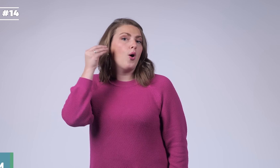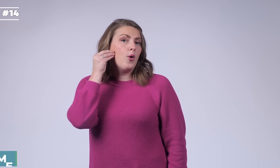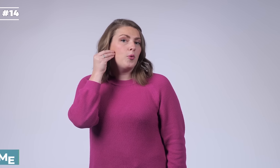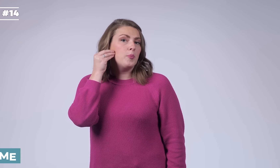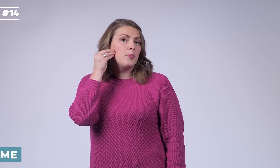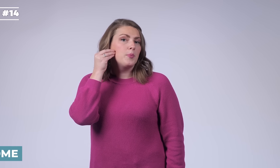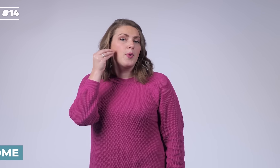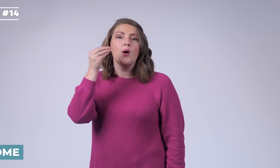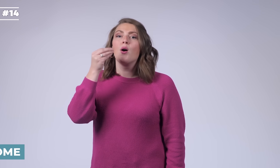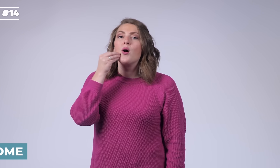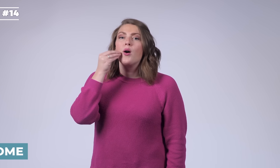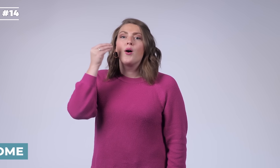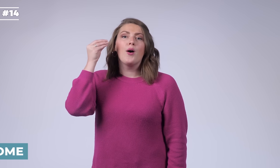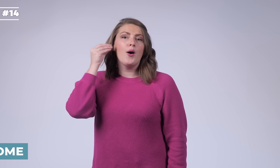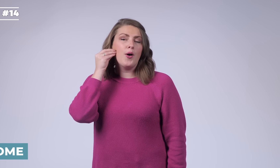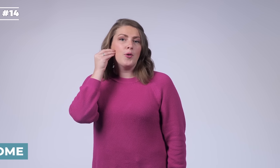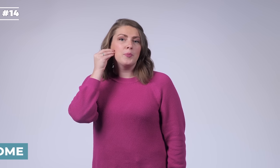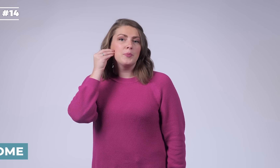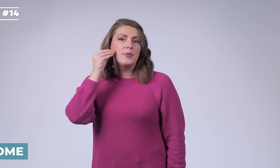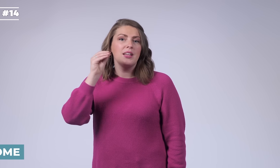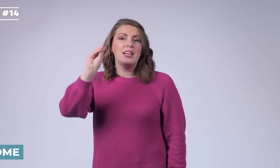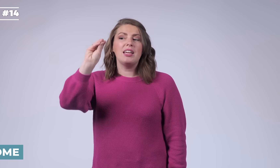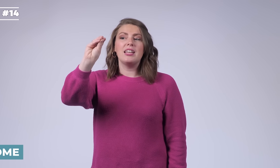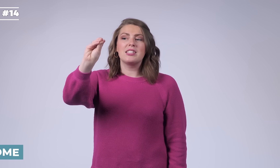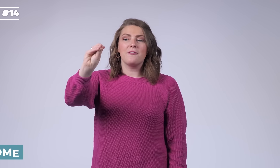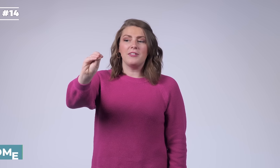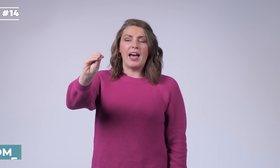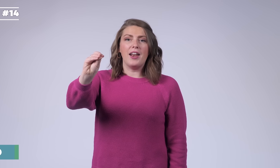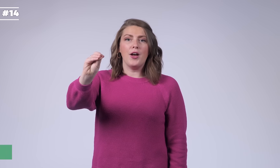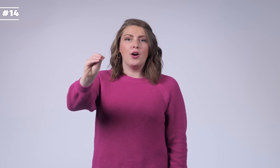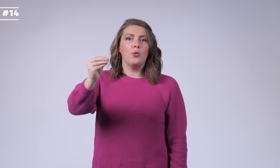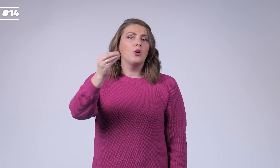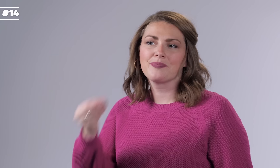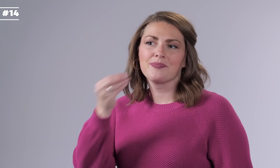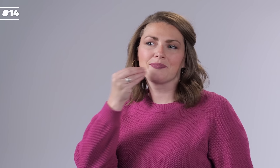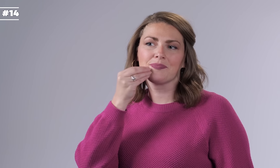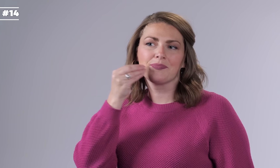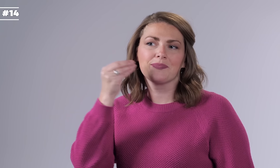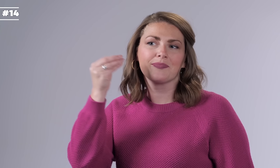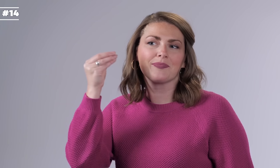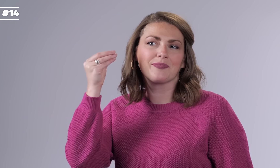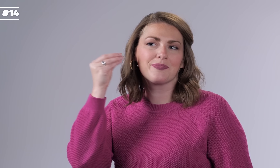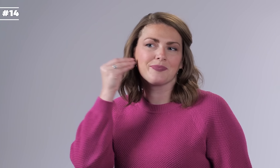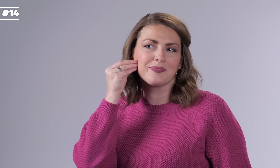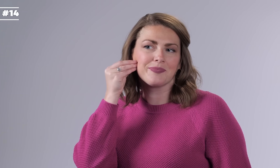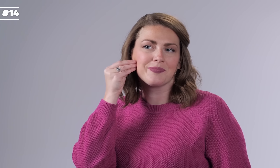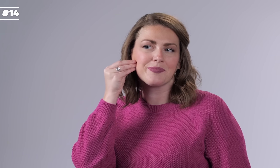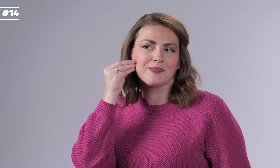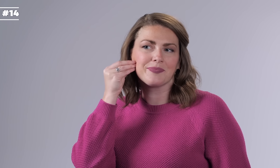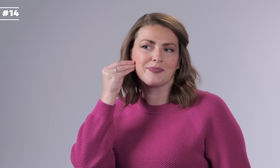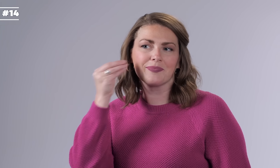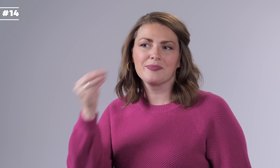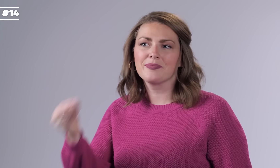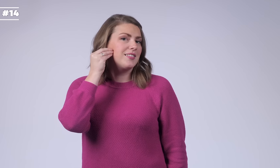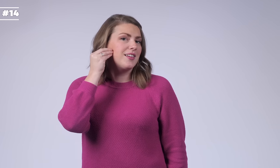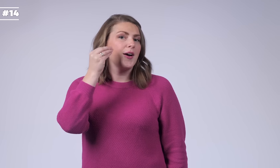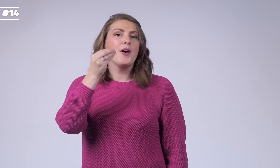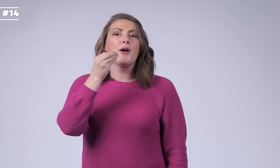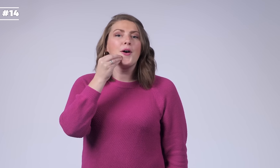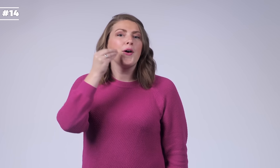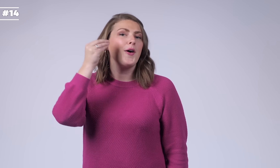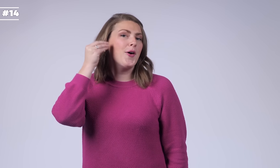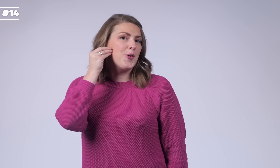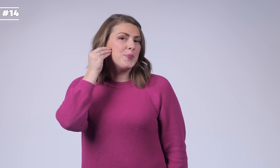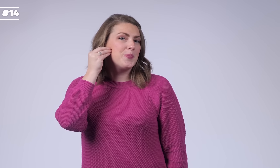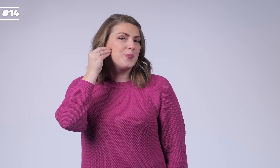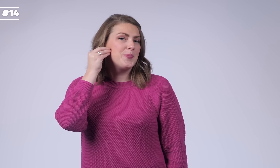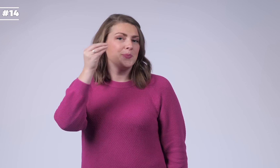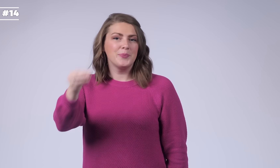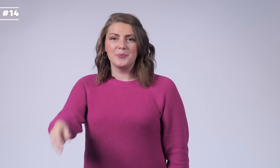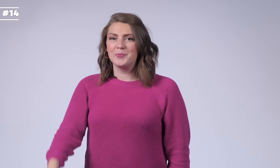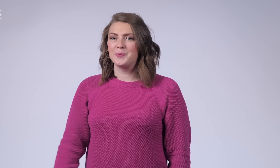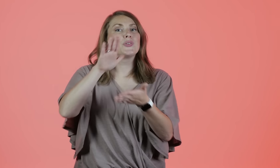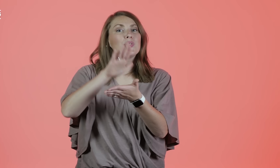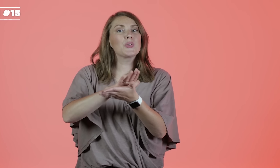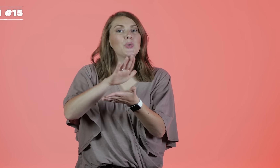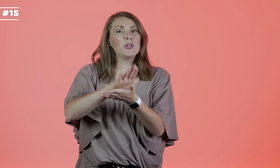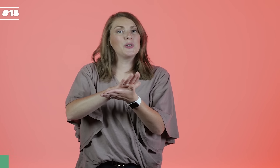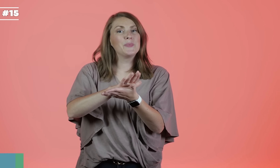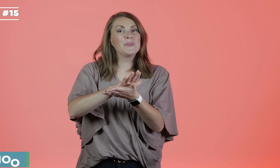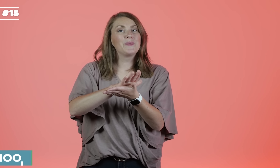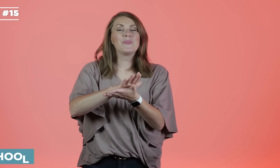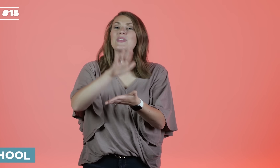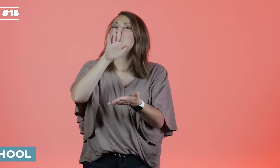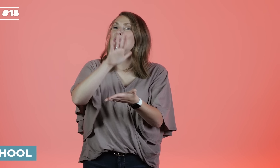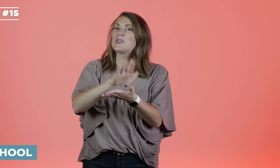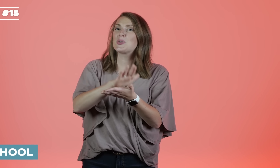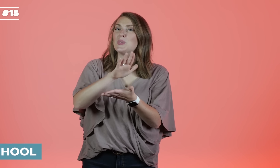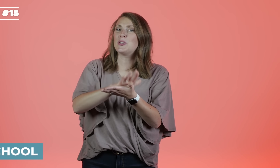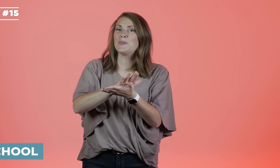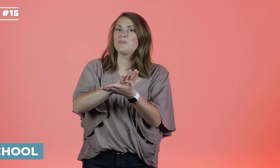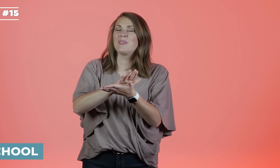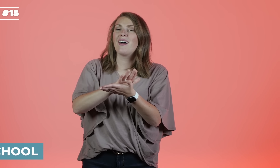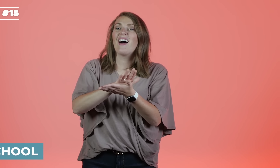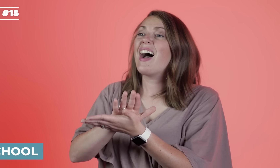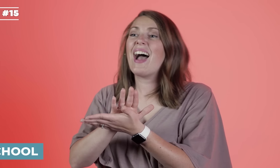'Home, home,' it's a flat 'O' going across the side of your face 'home.' 'School, school,' I